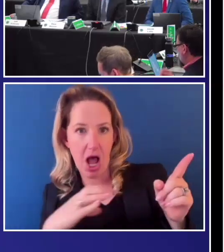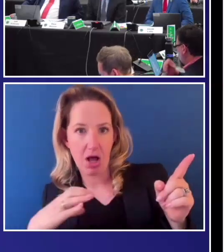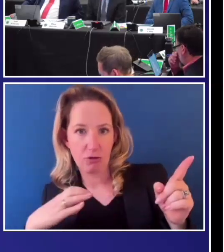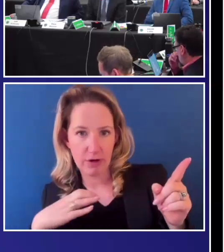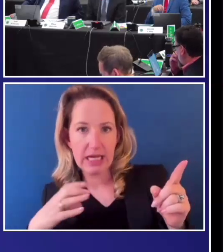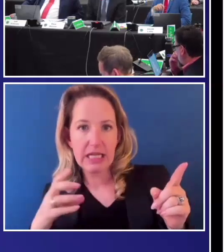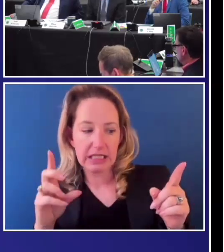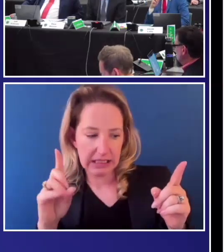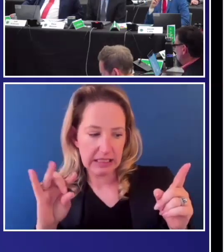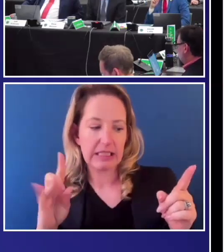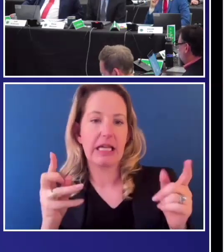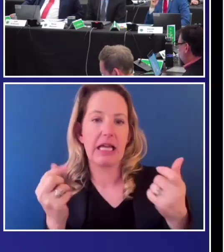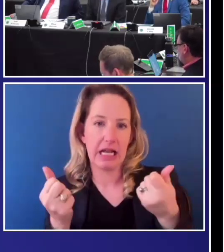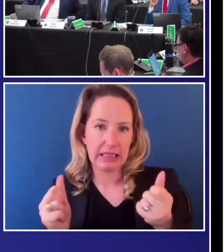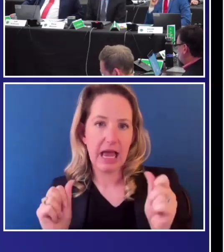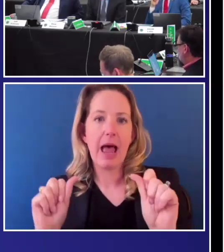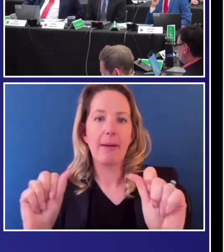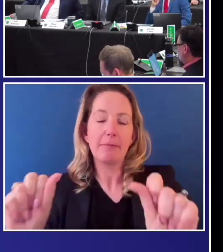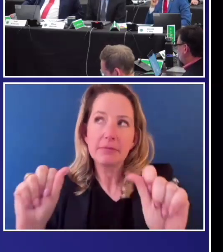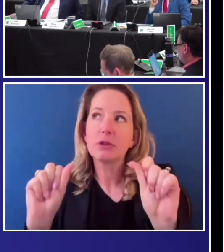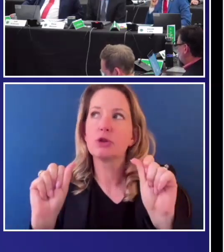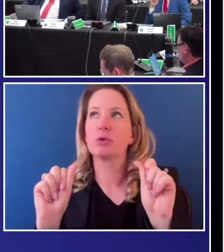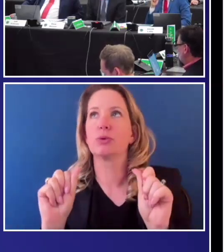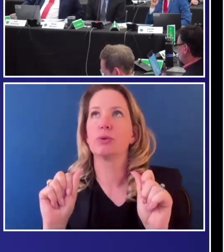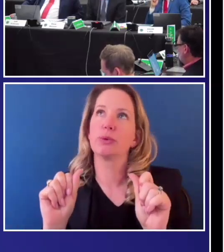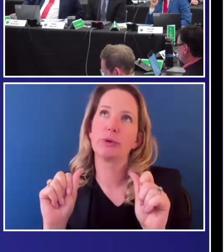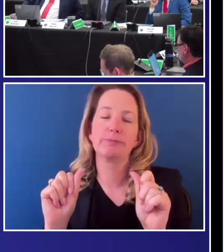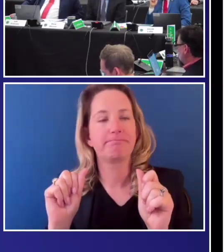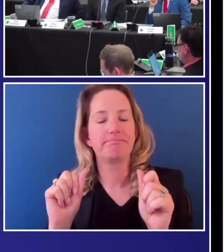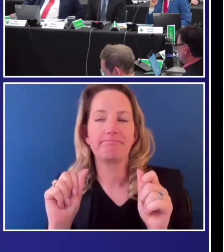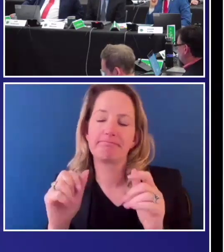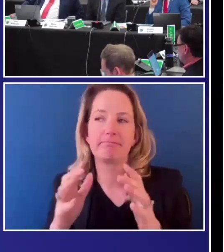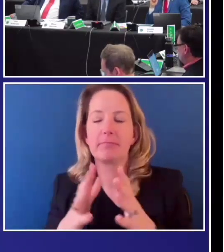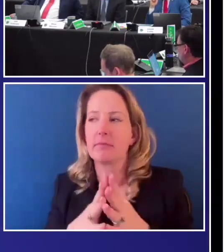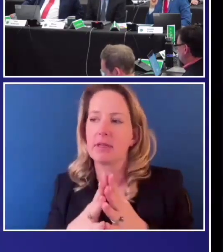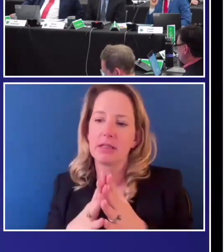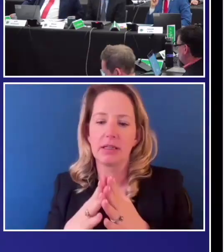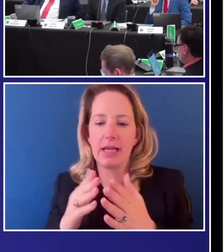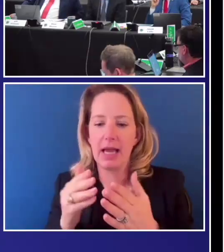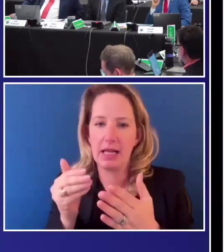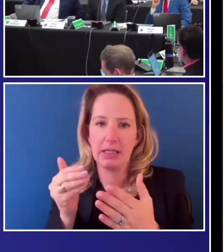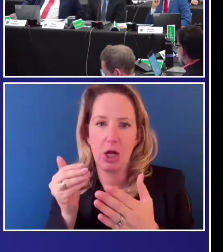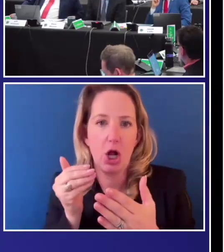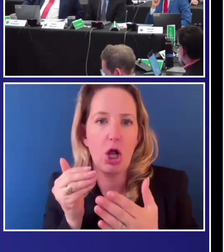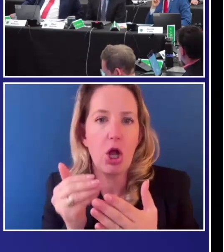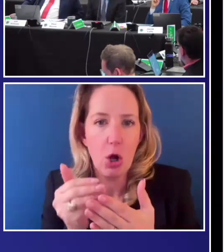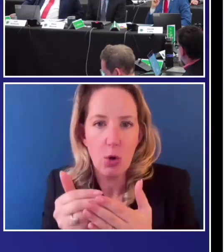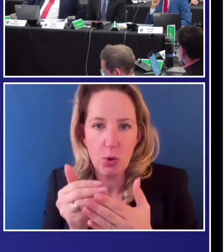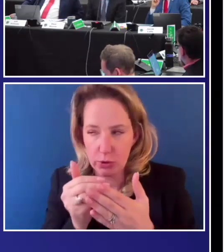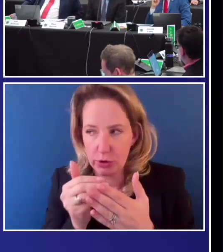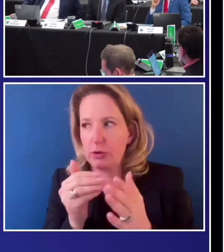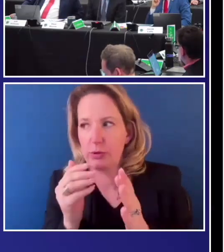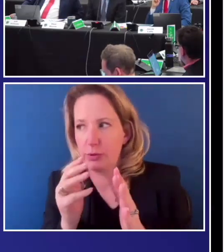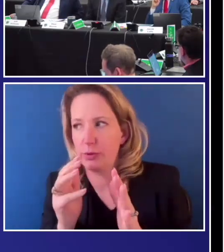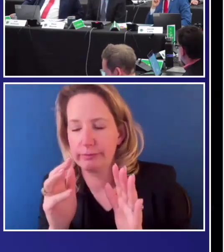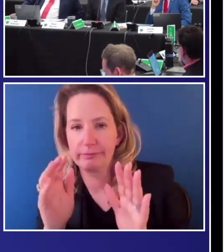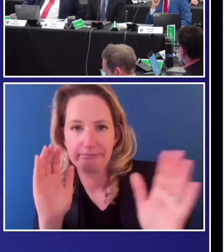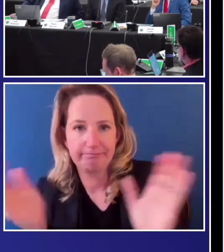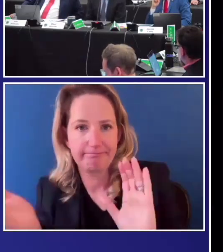I think, get as close to a apples to apples comparison as possible for graduate